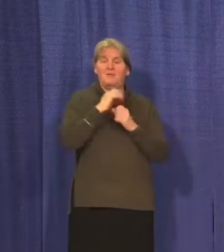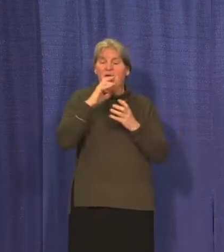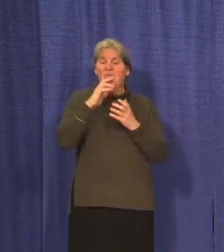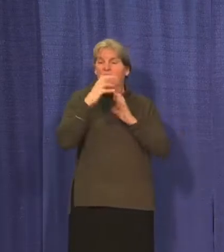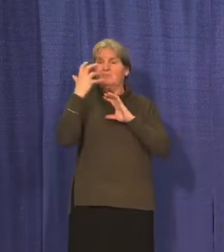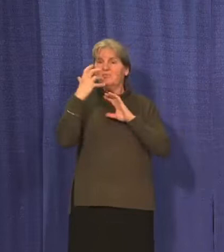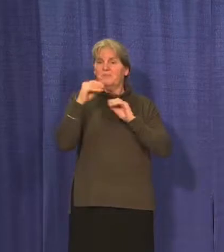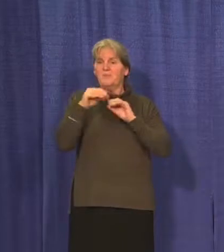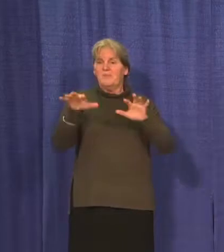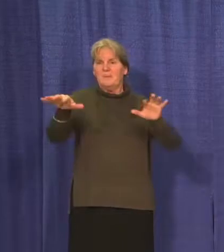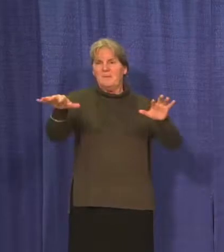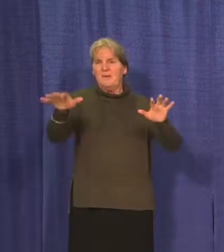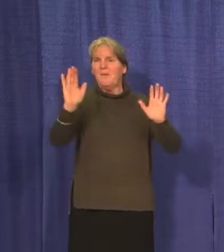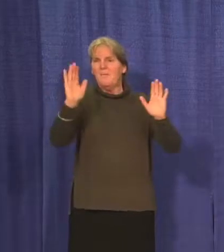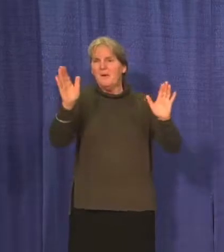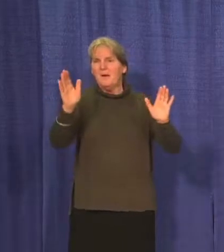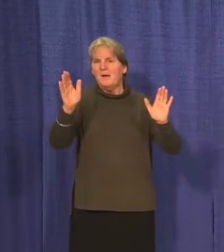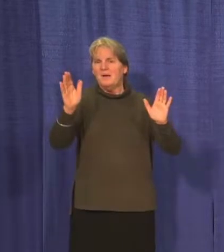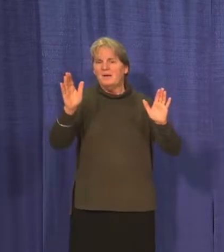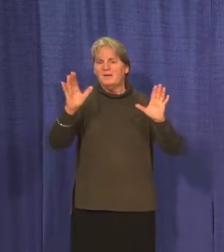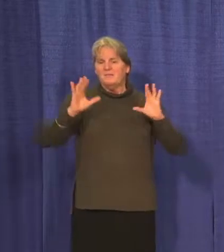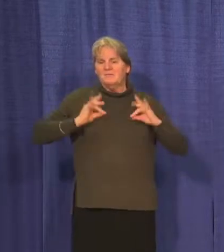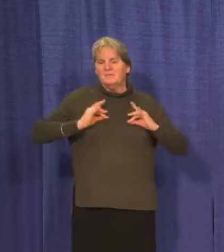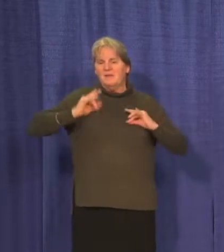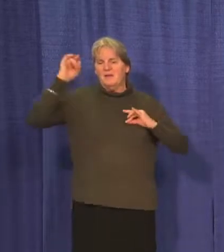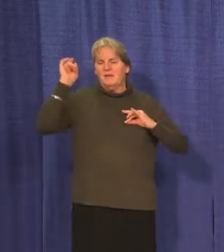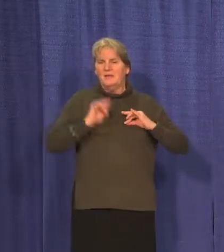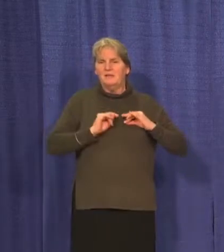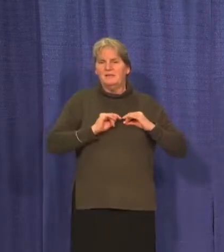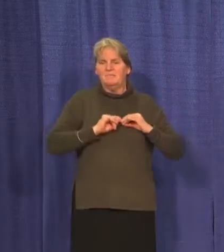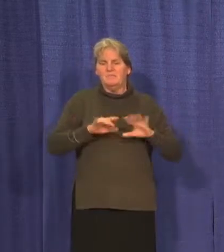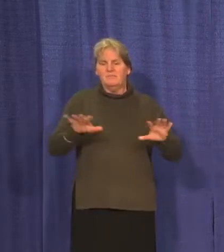transmission. Because they will be less